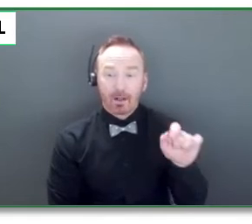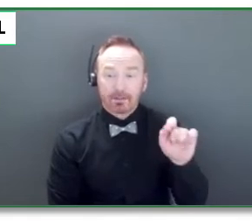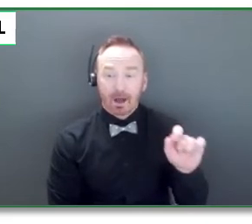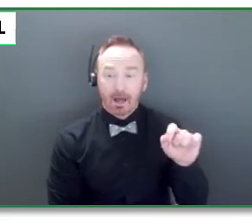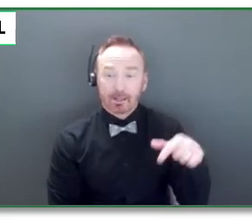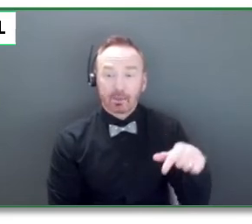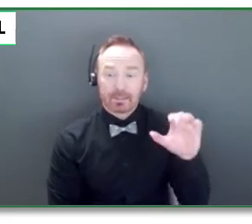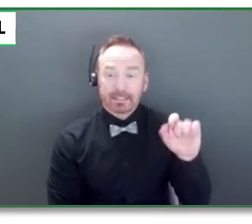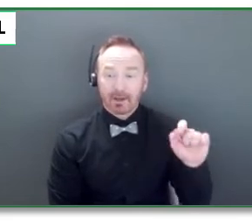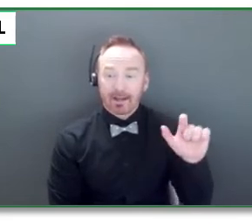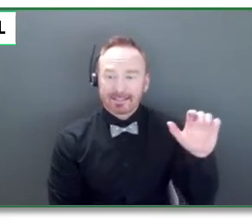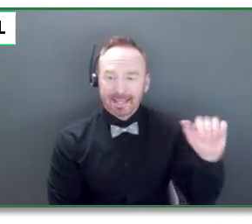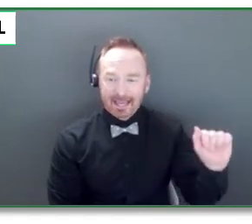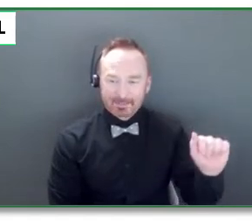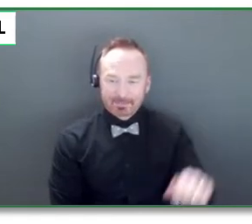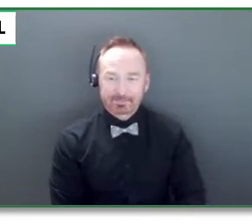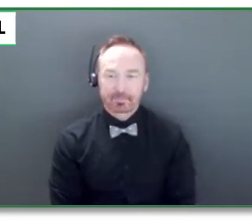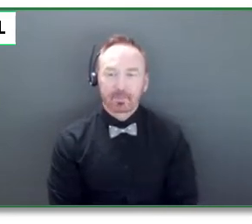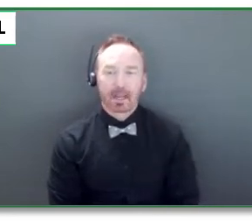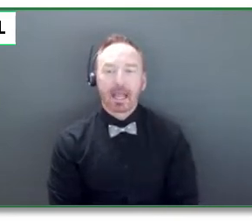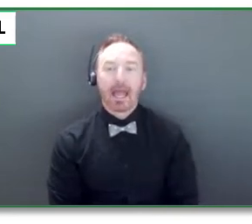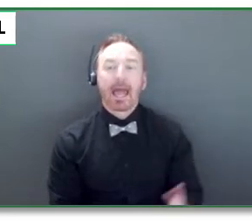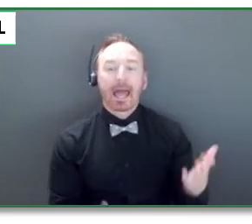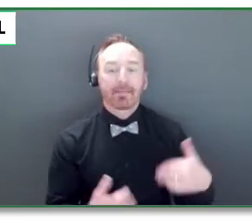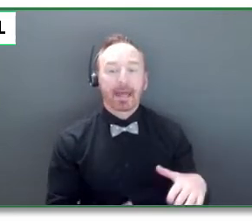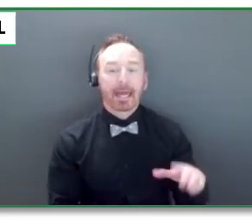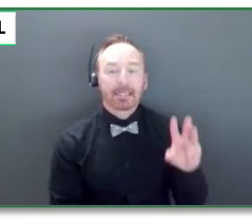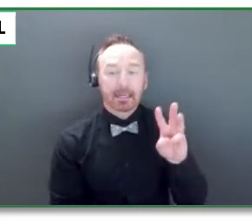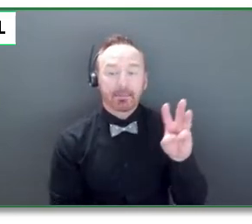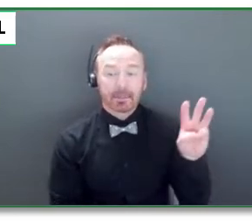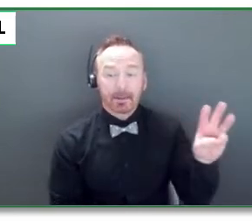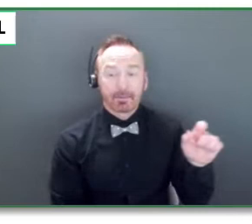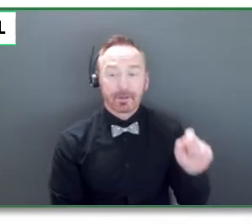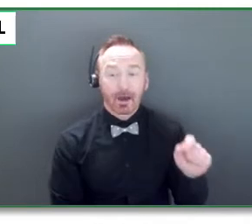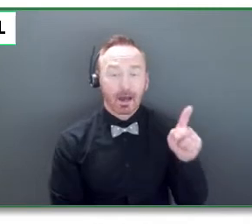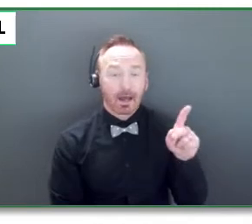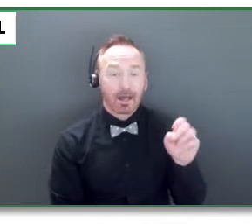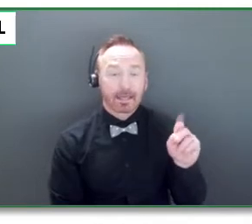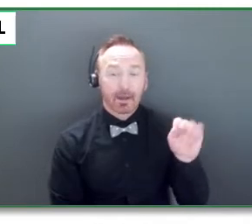That was uh everything I had to tell you for today. Thank you for your attention